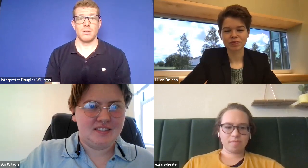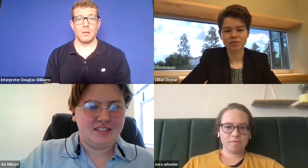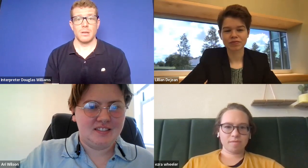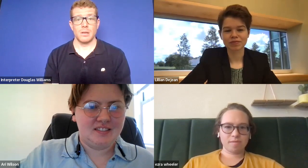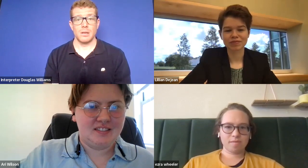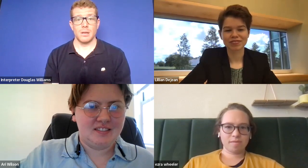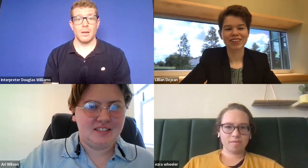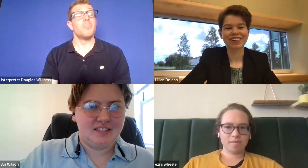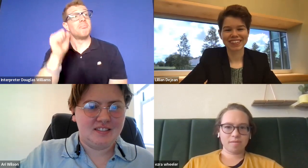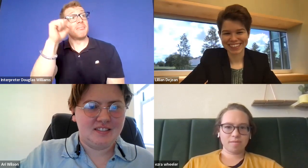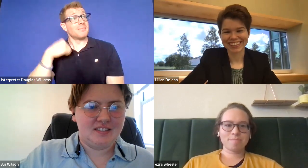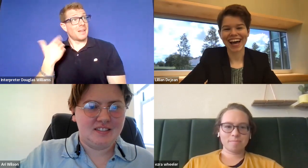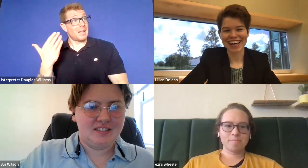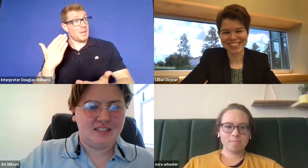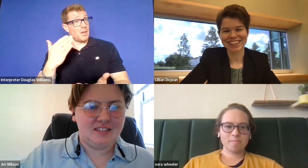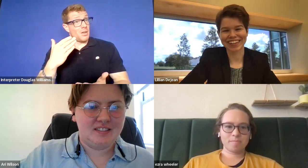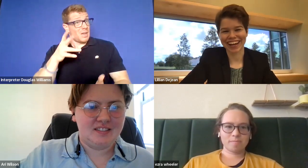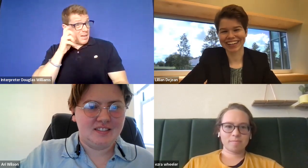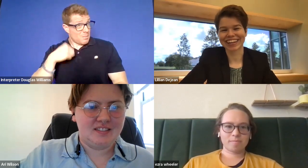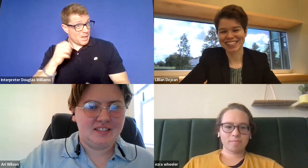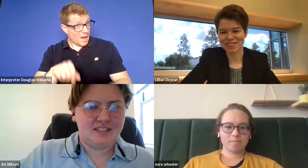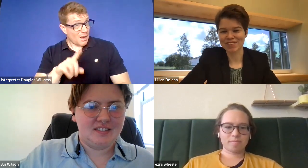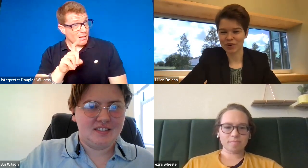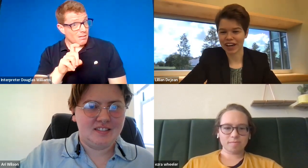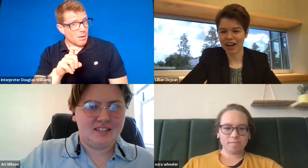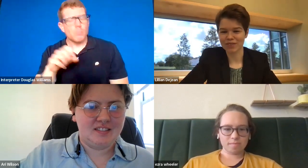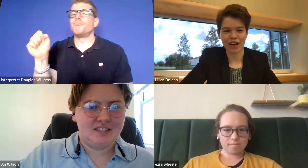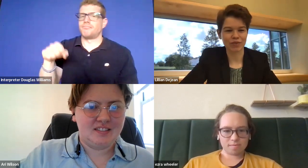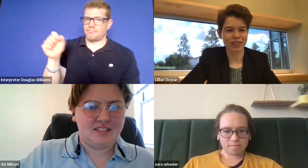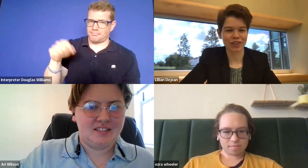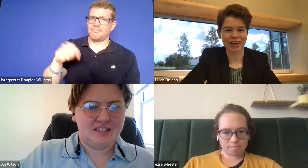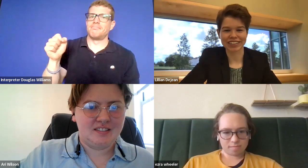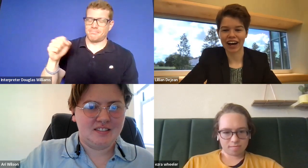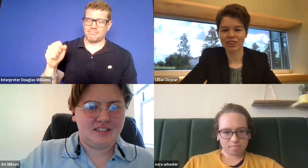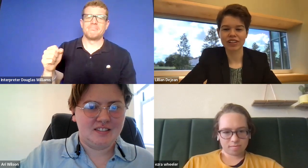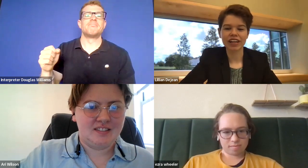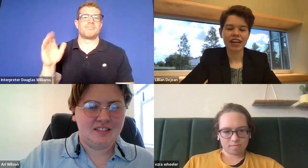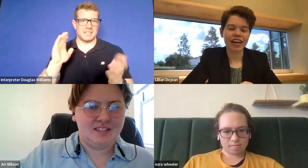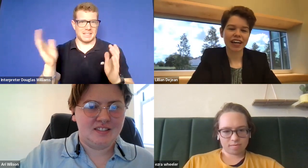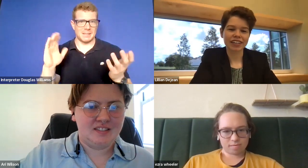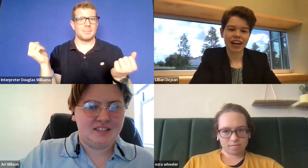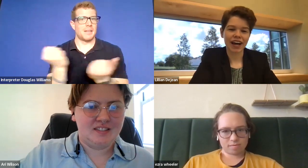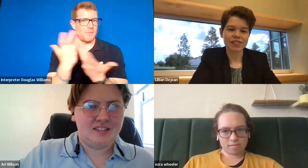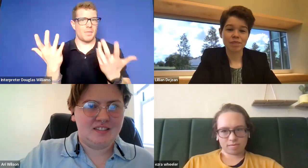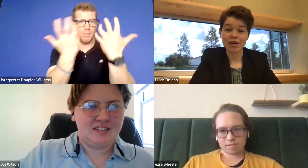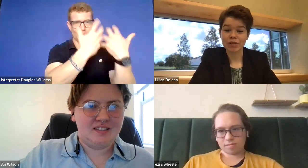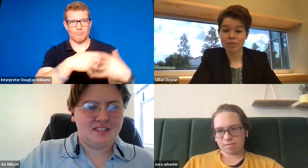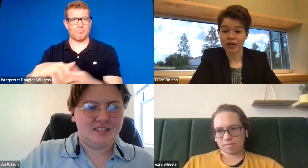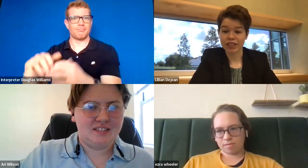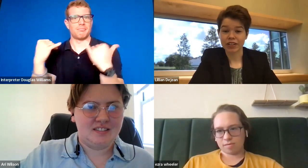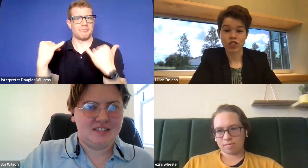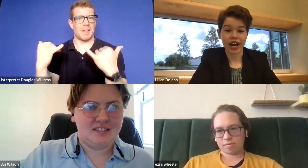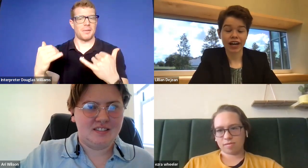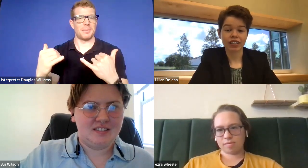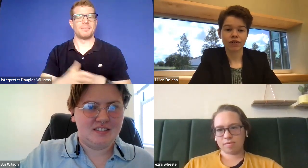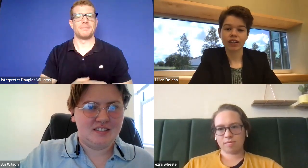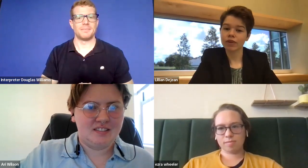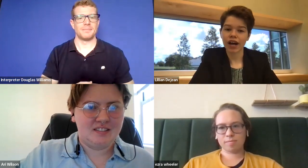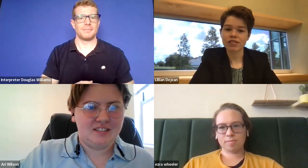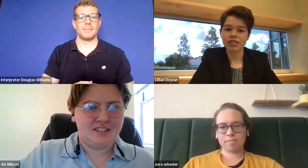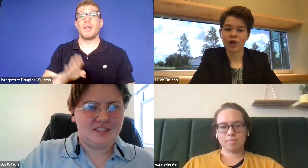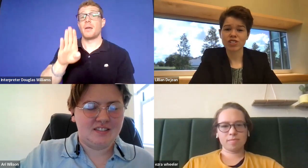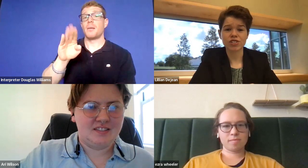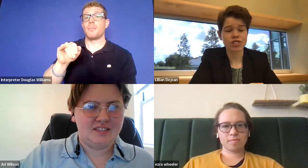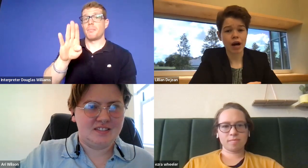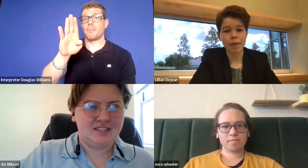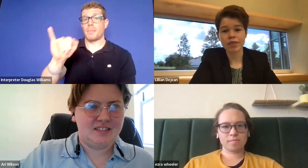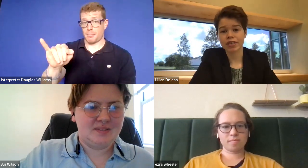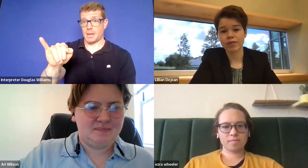Yes, i'm here Can you hear me? Yes, Okay, it Seems like we have everything worked out, And as Bamboo put in the chat, if anyone has any Russian just problem in the Q. A.